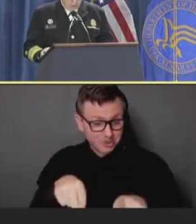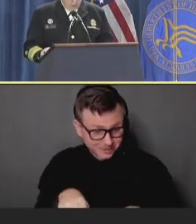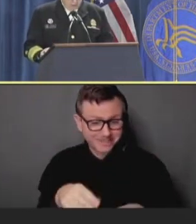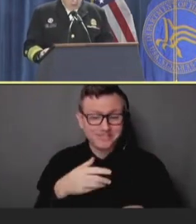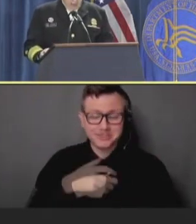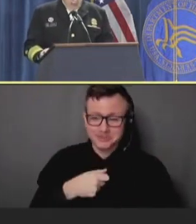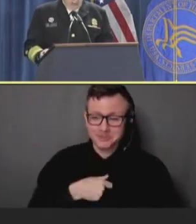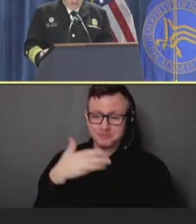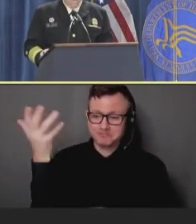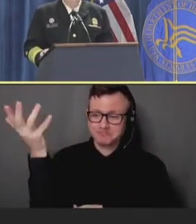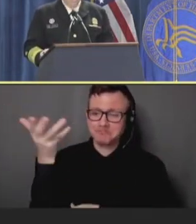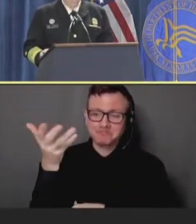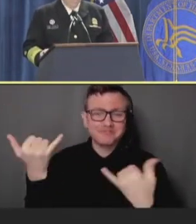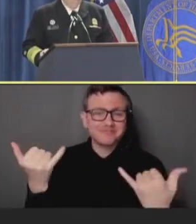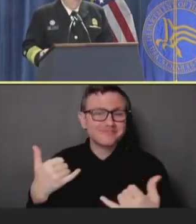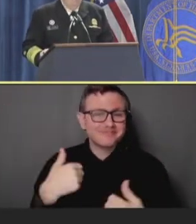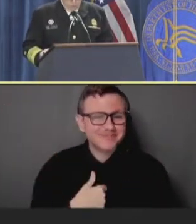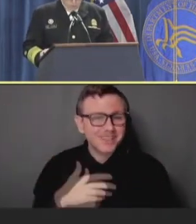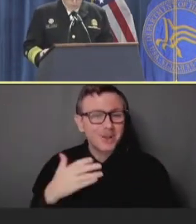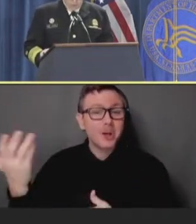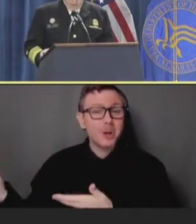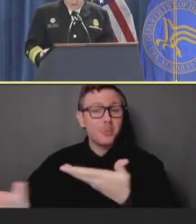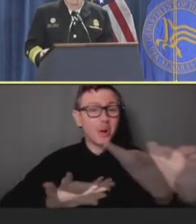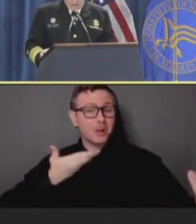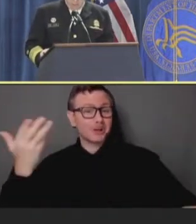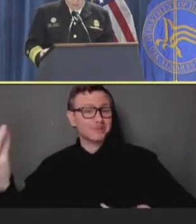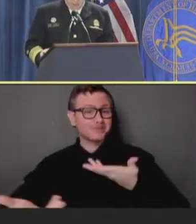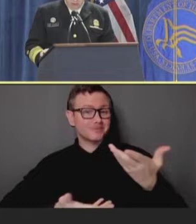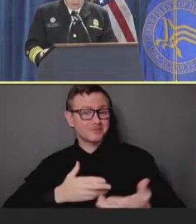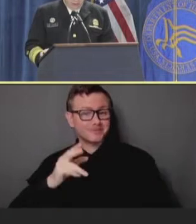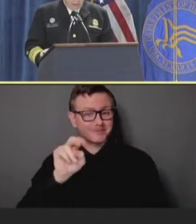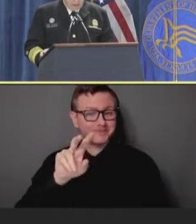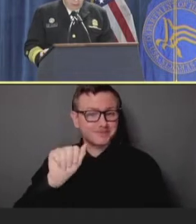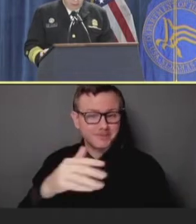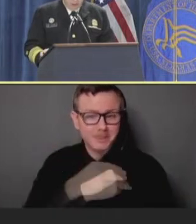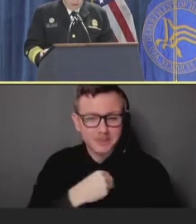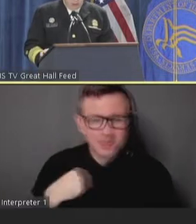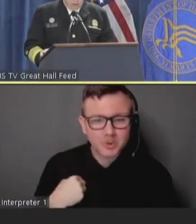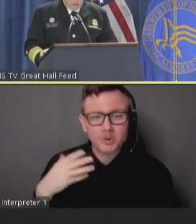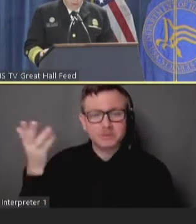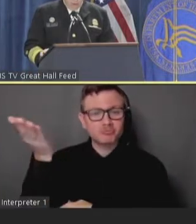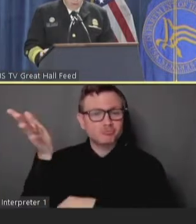And I'd like to welcome all of you, the NVAC members, our speakers and others watching